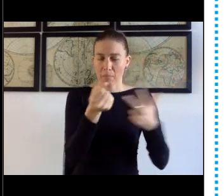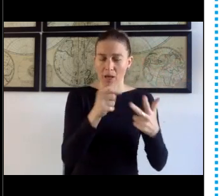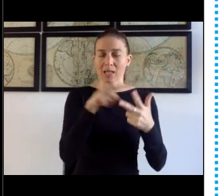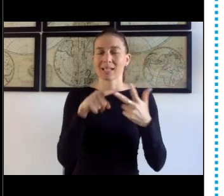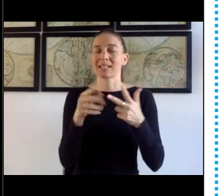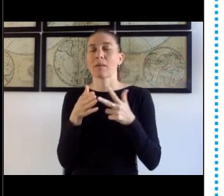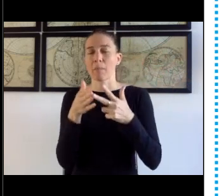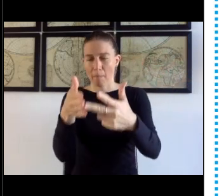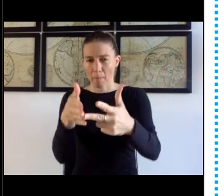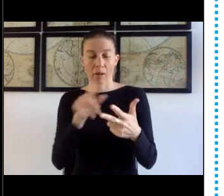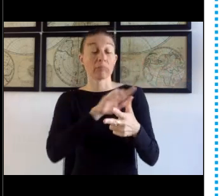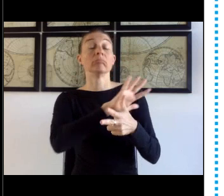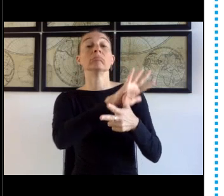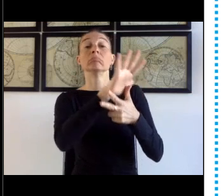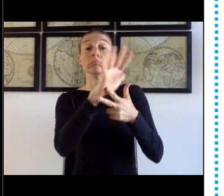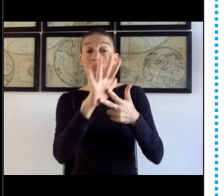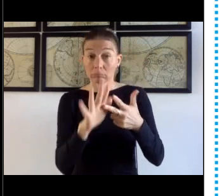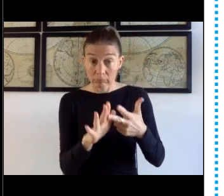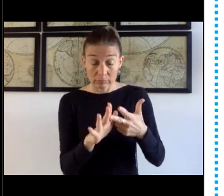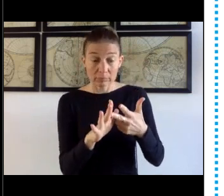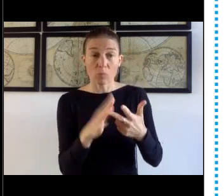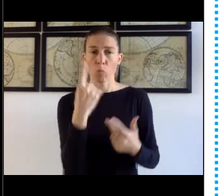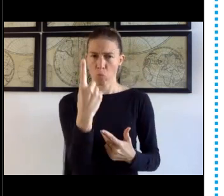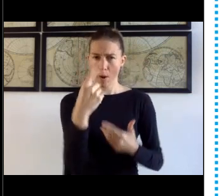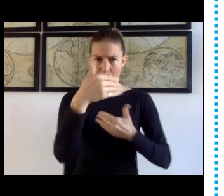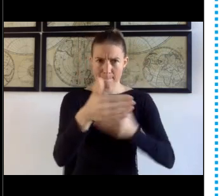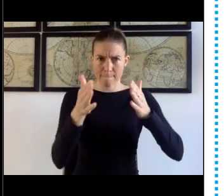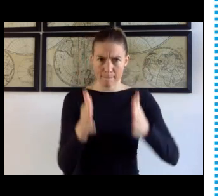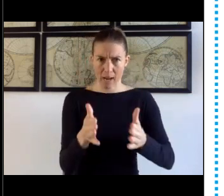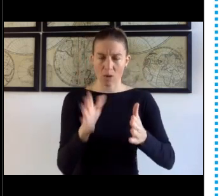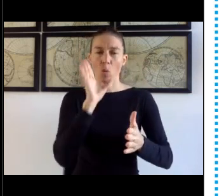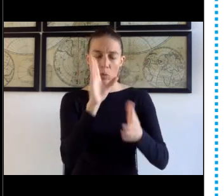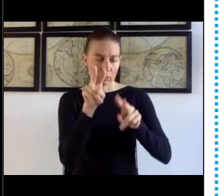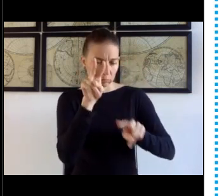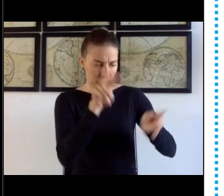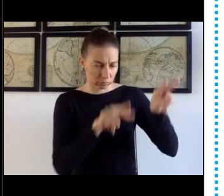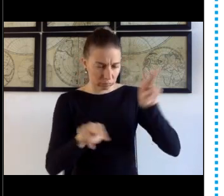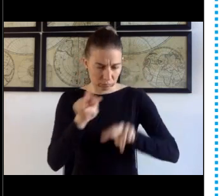They'll be evaluated as a package. It's planned for this year and next year